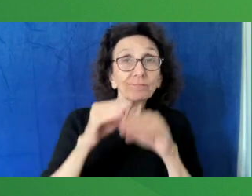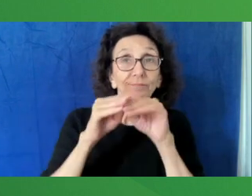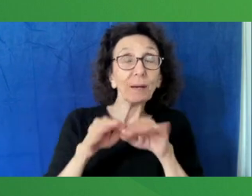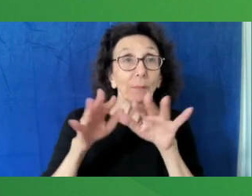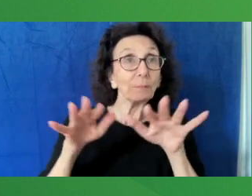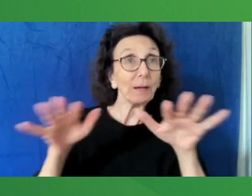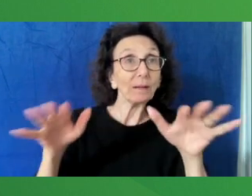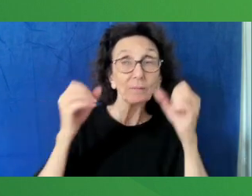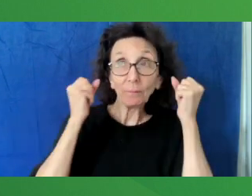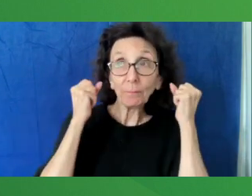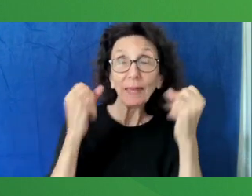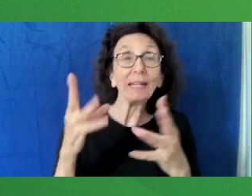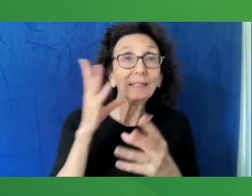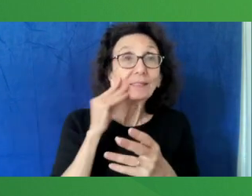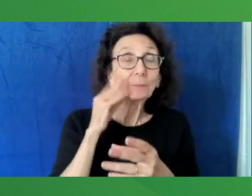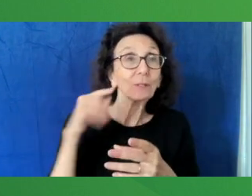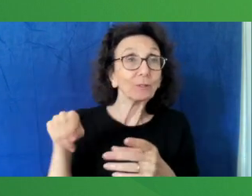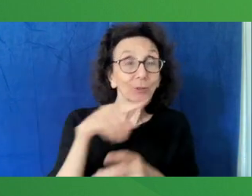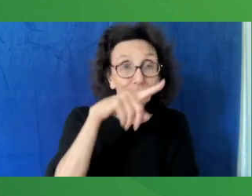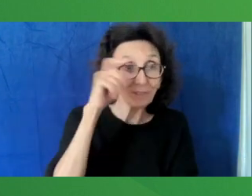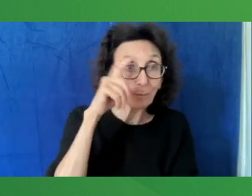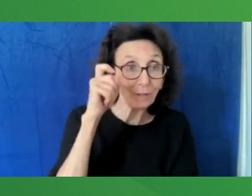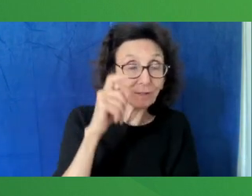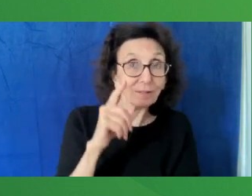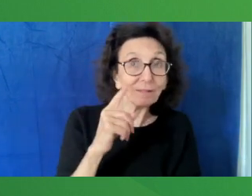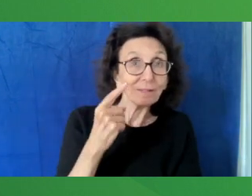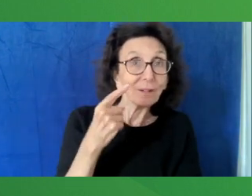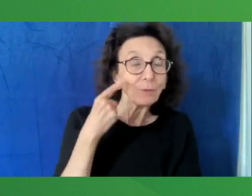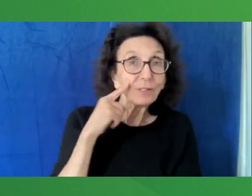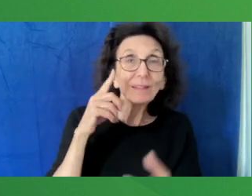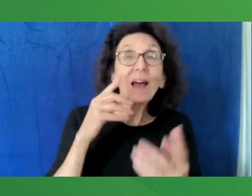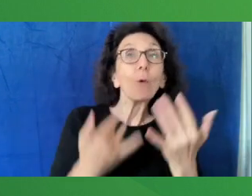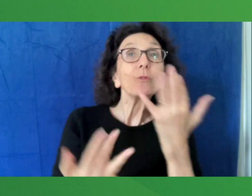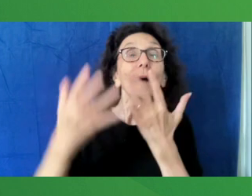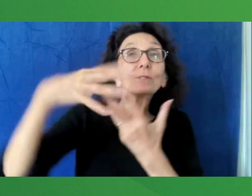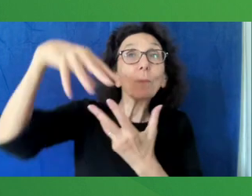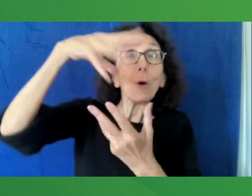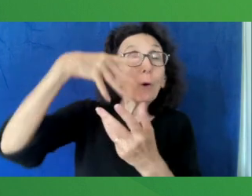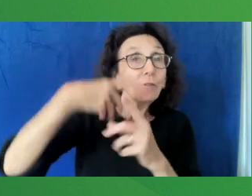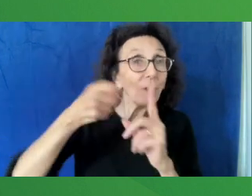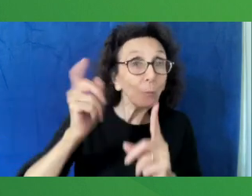in the United States this summer with the wildfire smoke from Canada affecting air quality